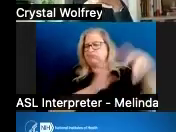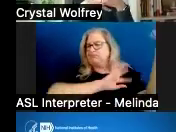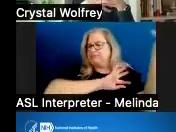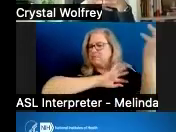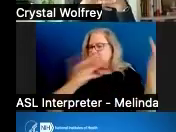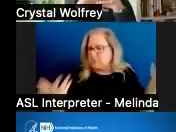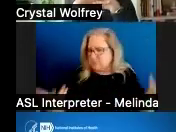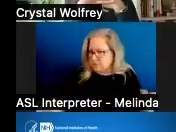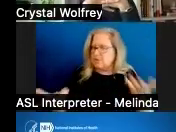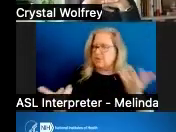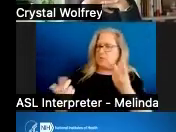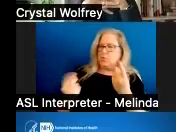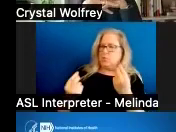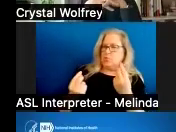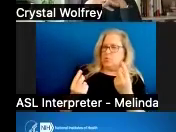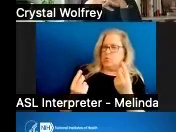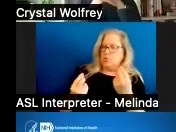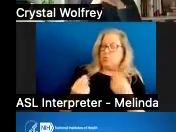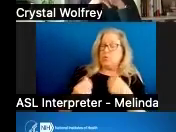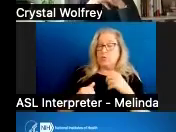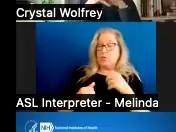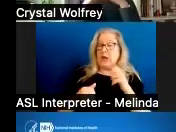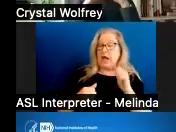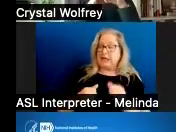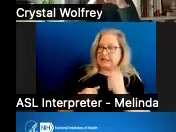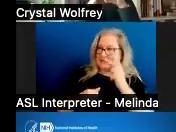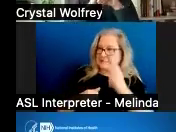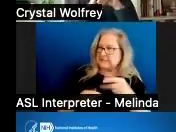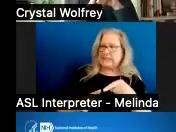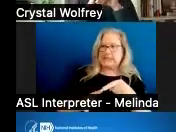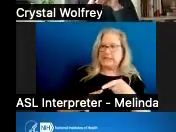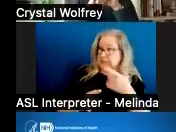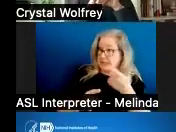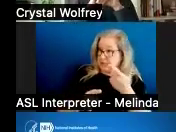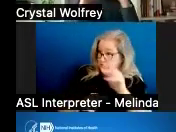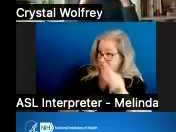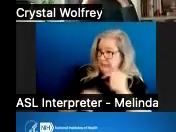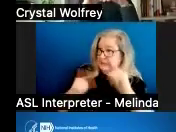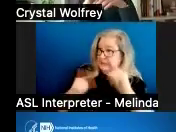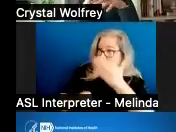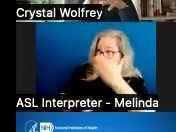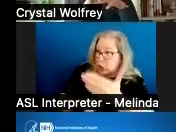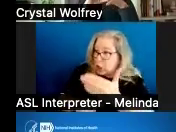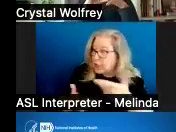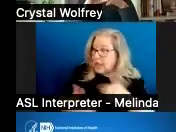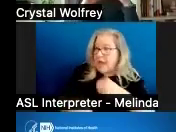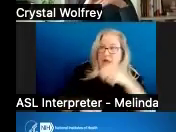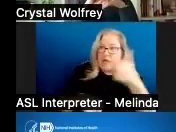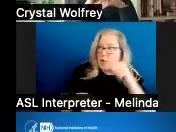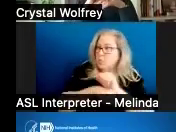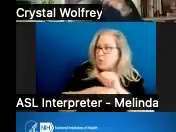So I can see that for sure. Is this grant still viable? Do they have other work not related to that study